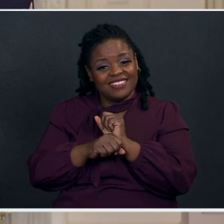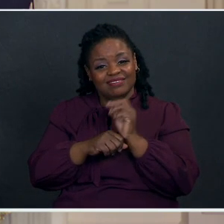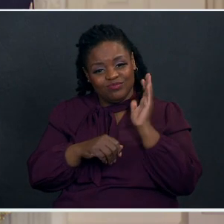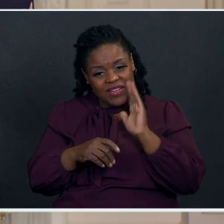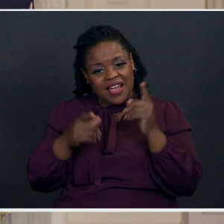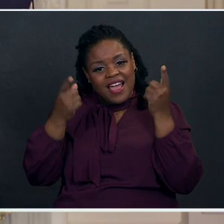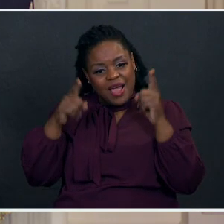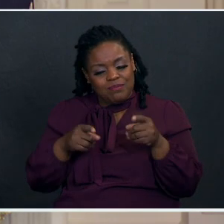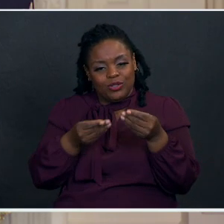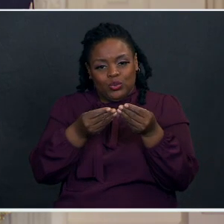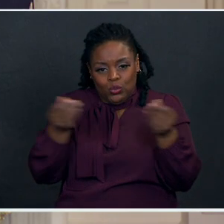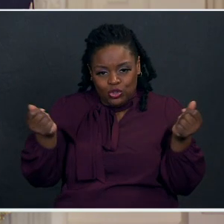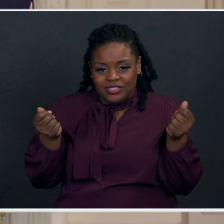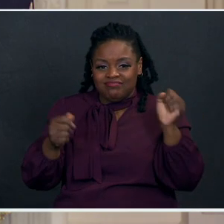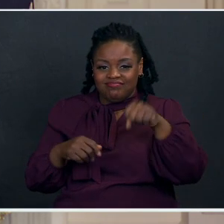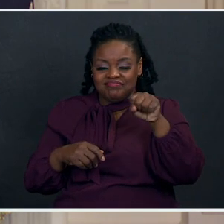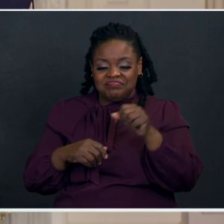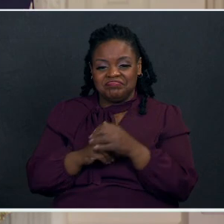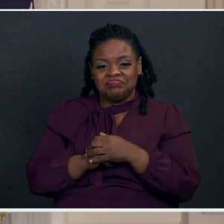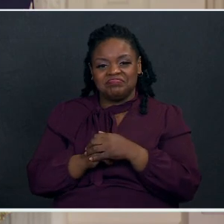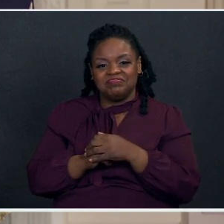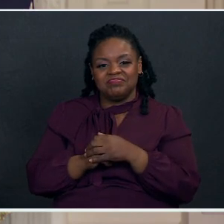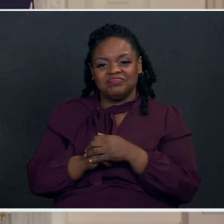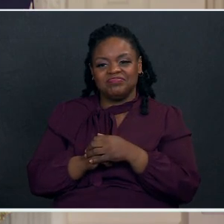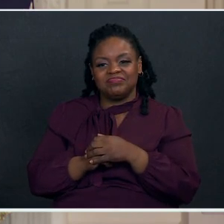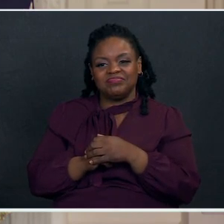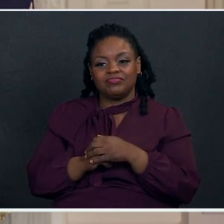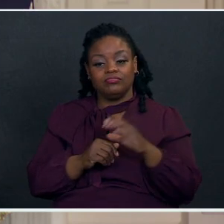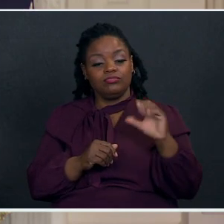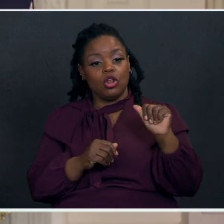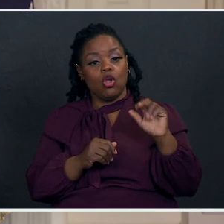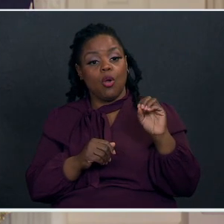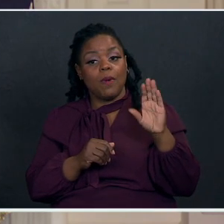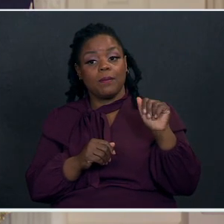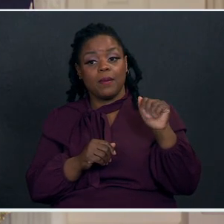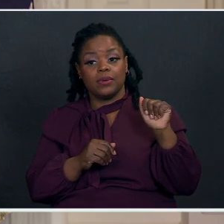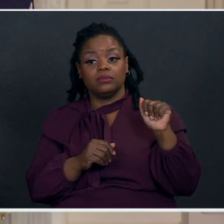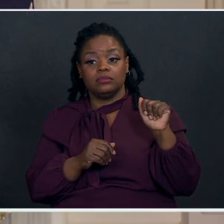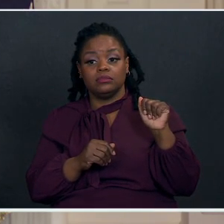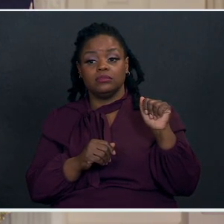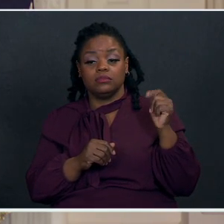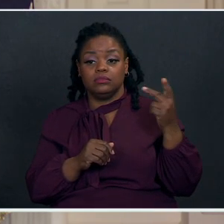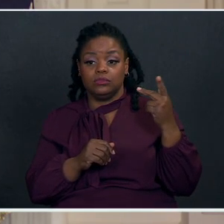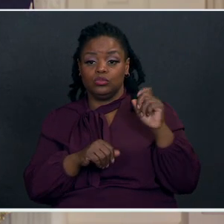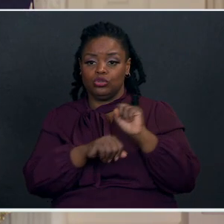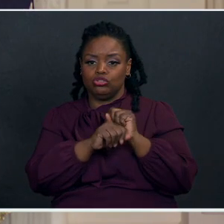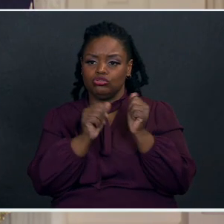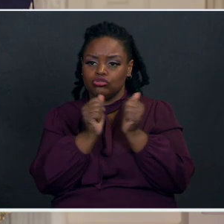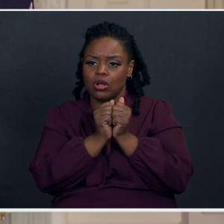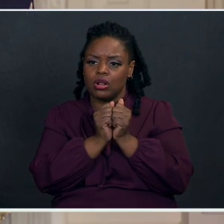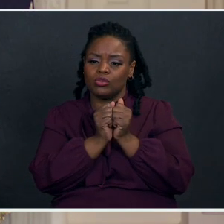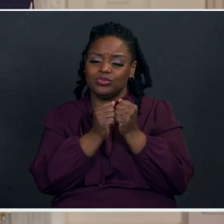The Obama-Biden administration reduced the auto industry -- rescued the auto industry and helped them retool.